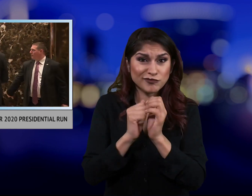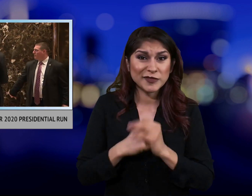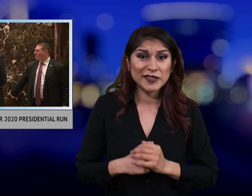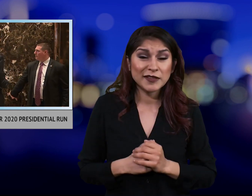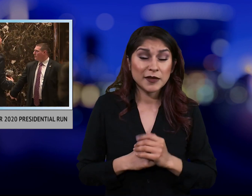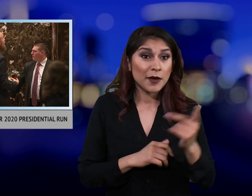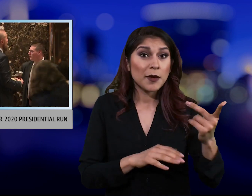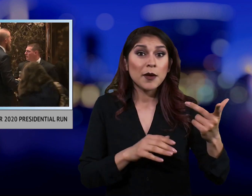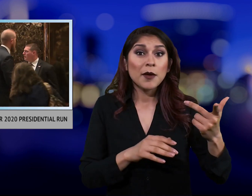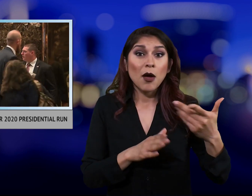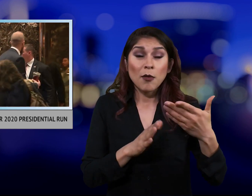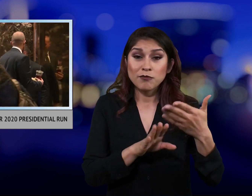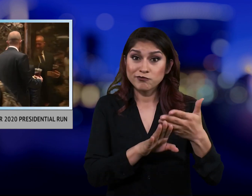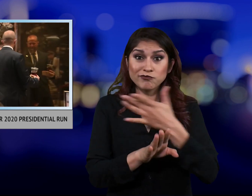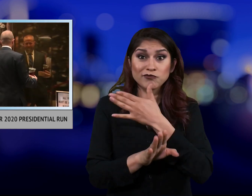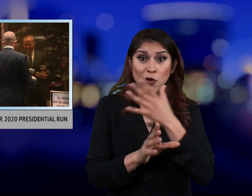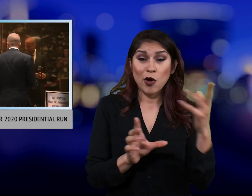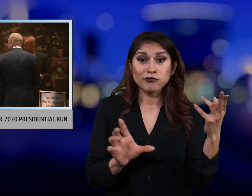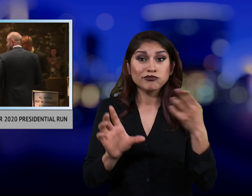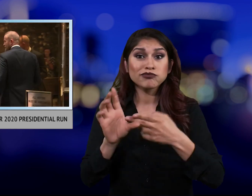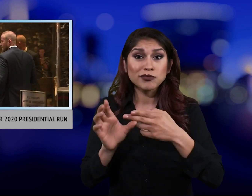race, will run his 2020 campaign.